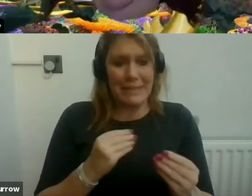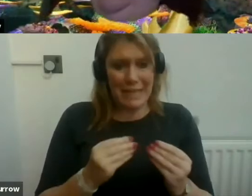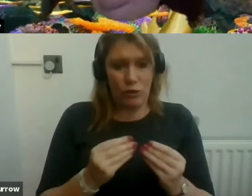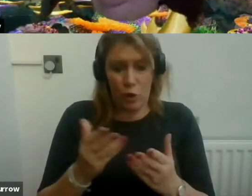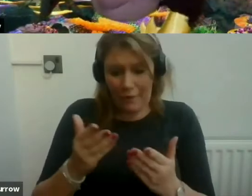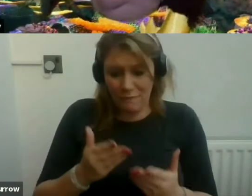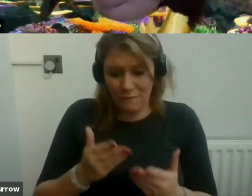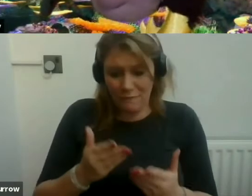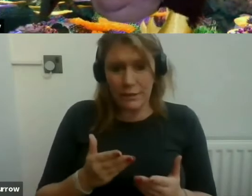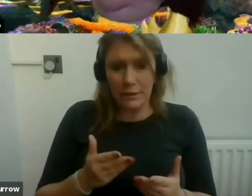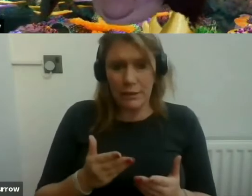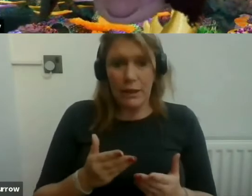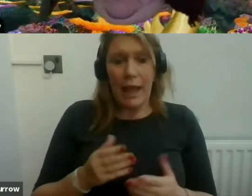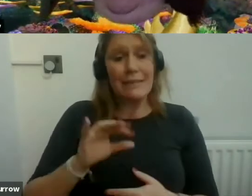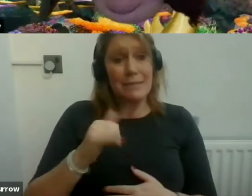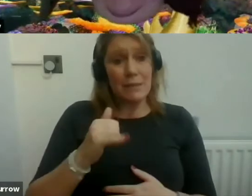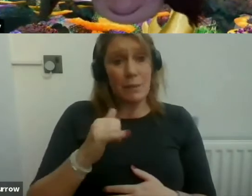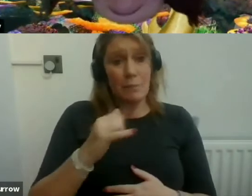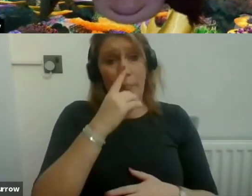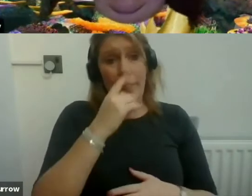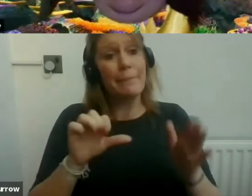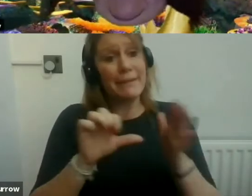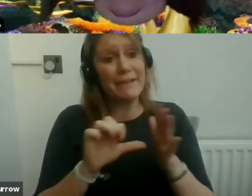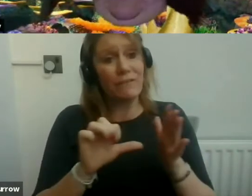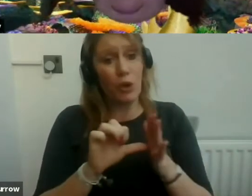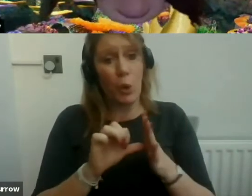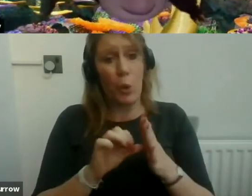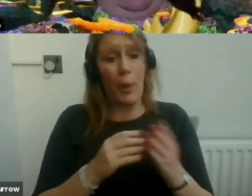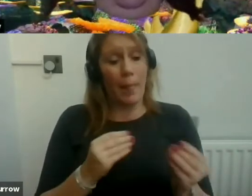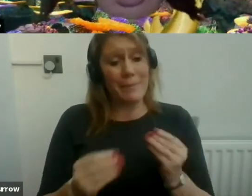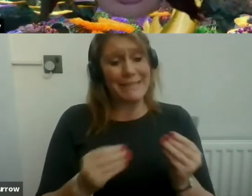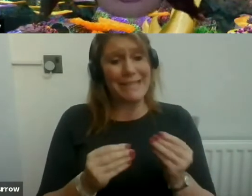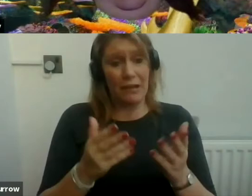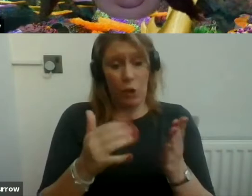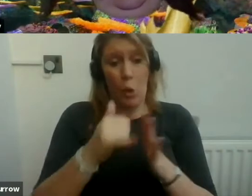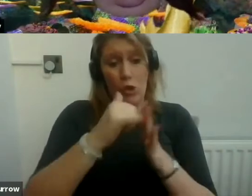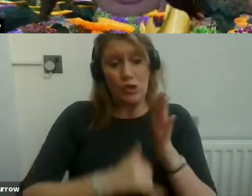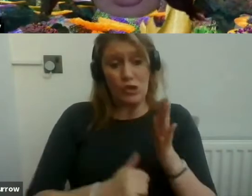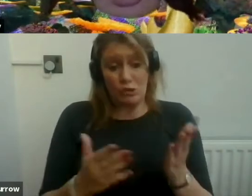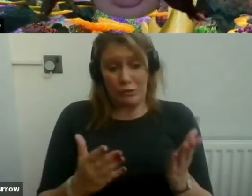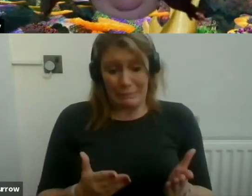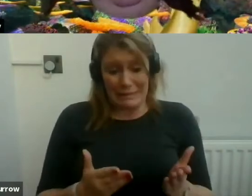sometimes that can be very difficult, when the material isn't that great, as we all know, do you know what I mean, whether you